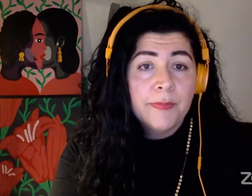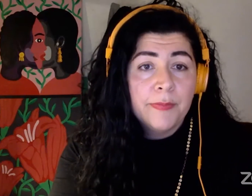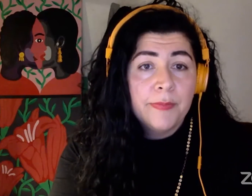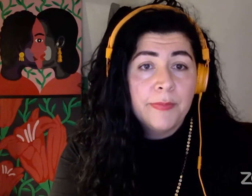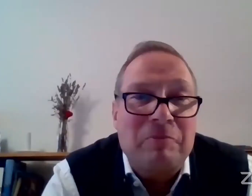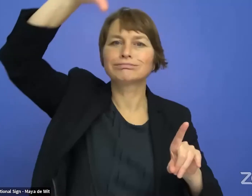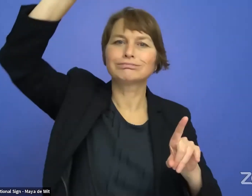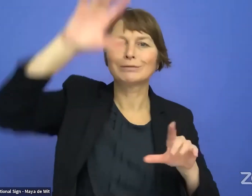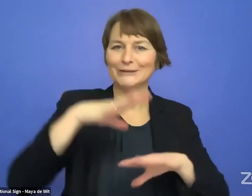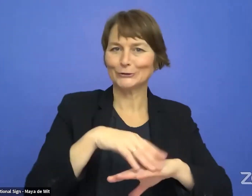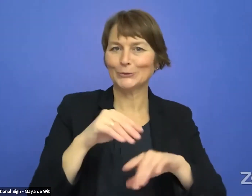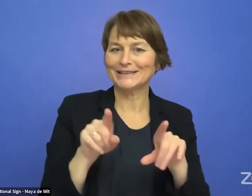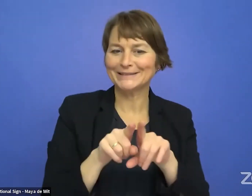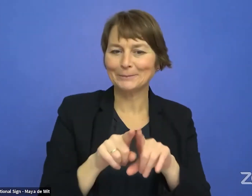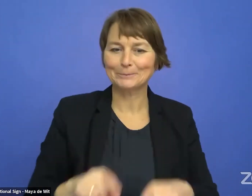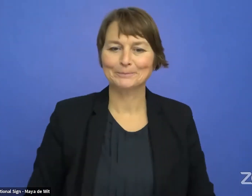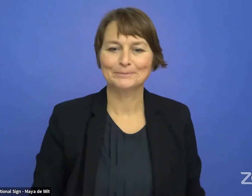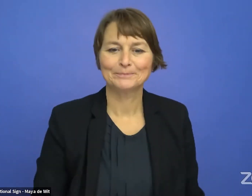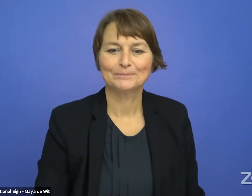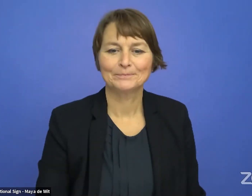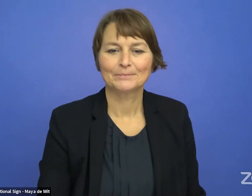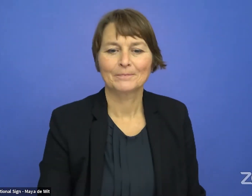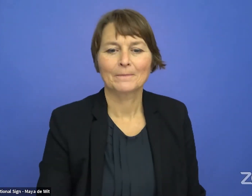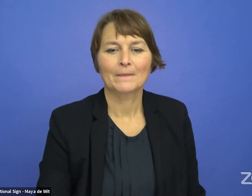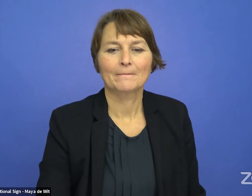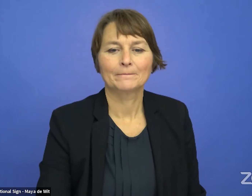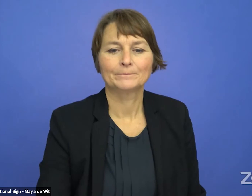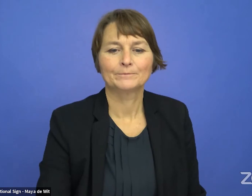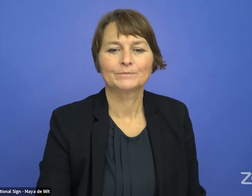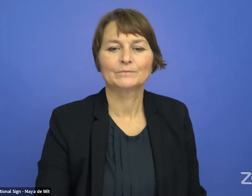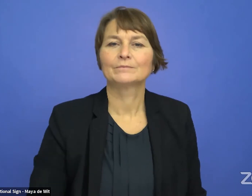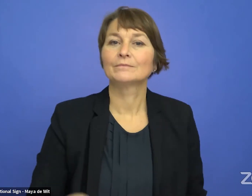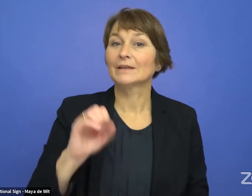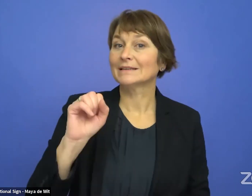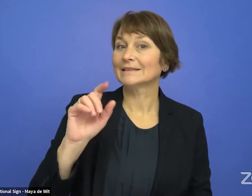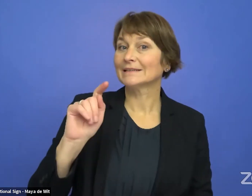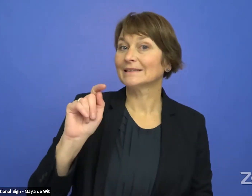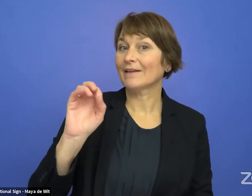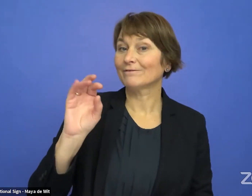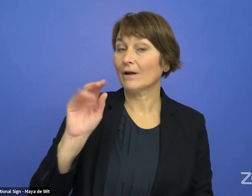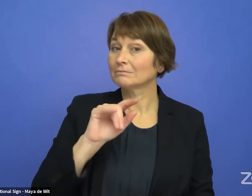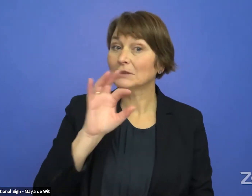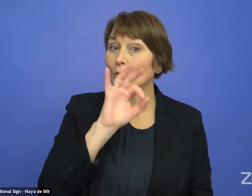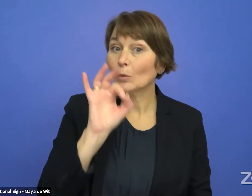Questions from the chat from Julia. I have one question, I don't know for who it is but